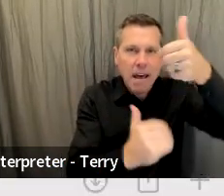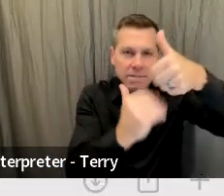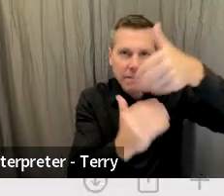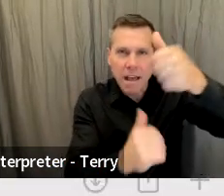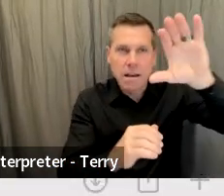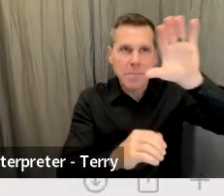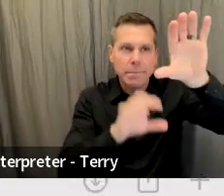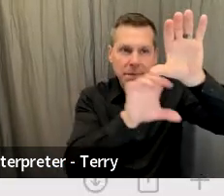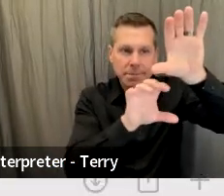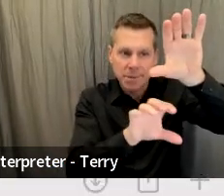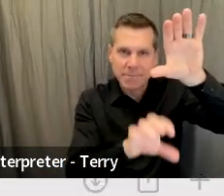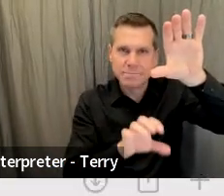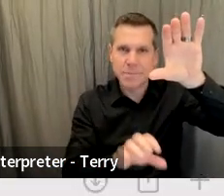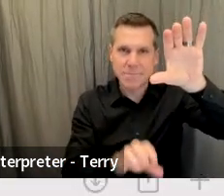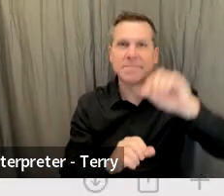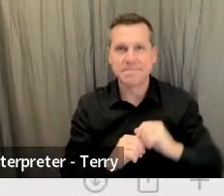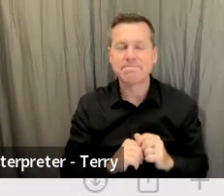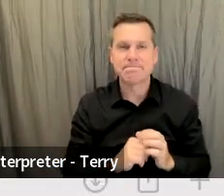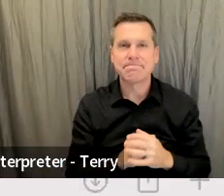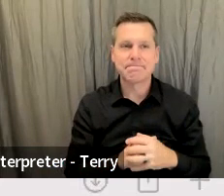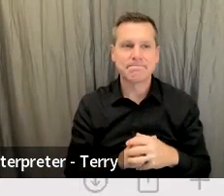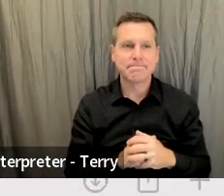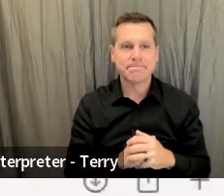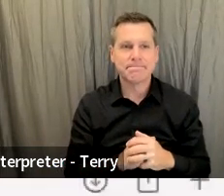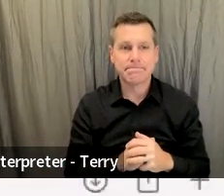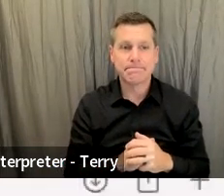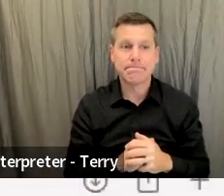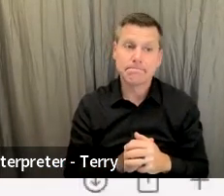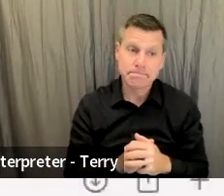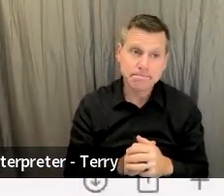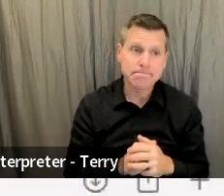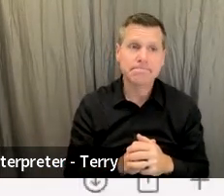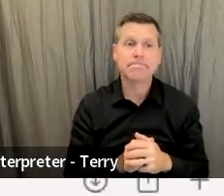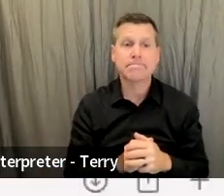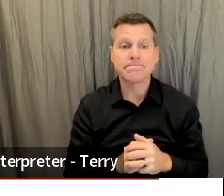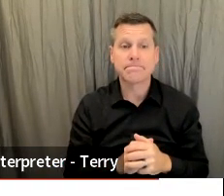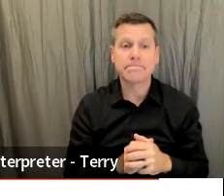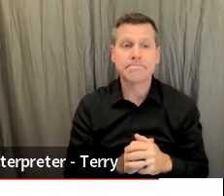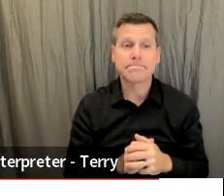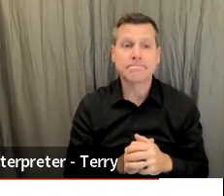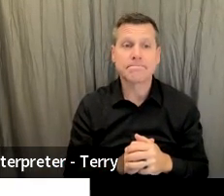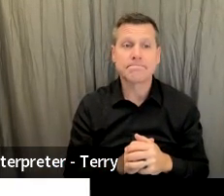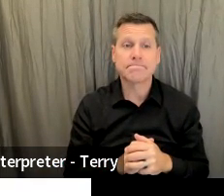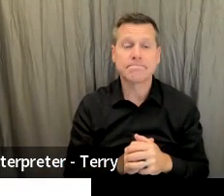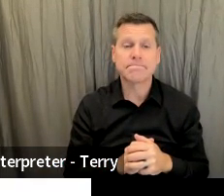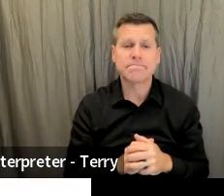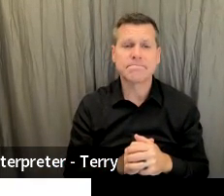So rather than take you, well, maybe I'll just take you through because I think you can read them better.